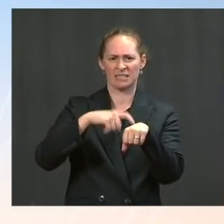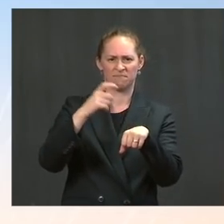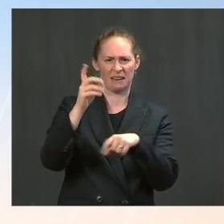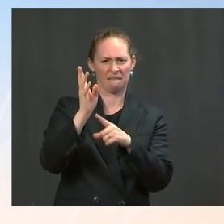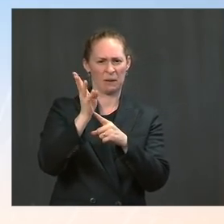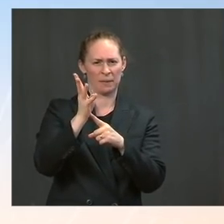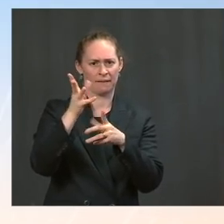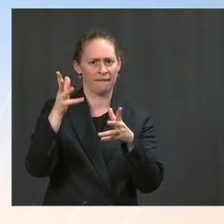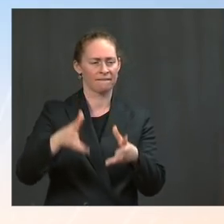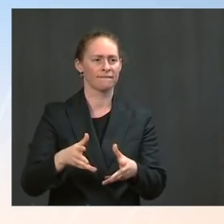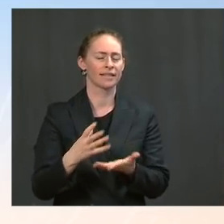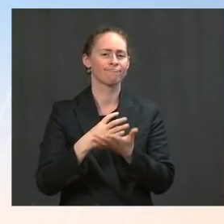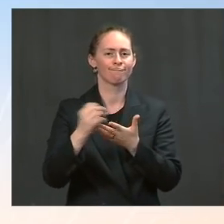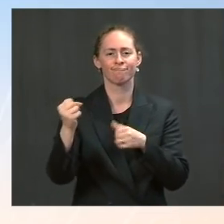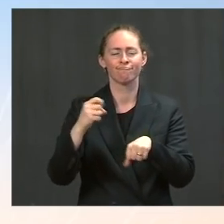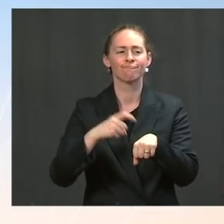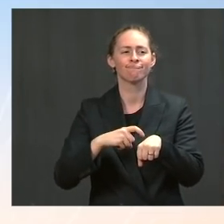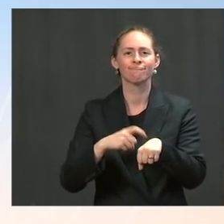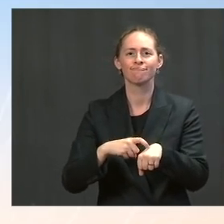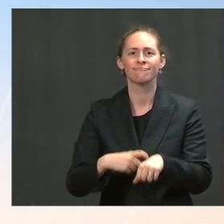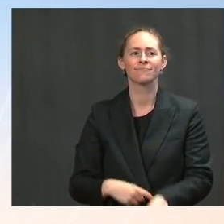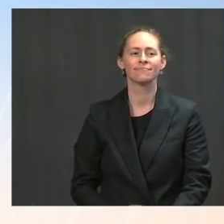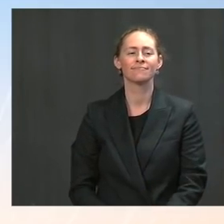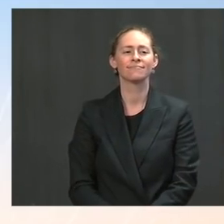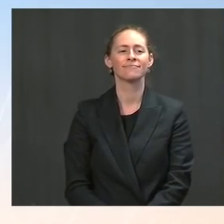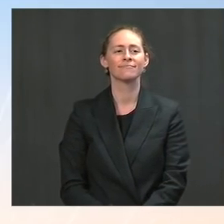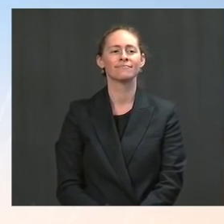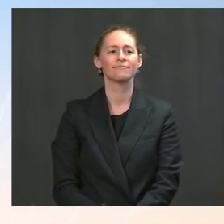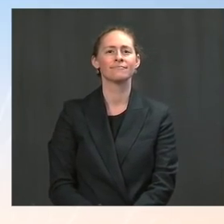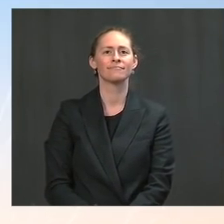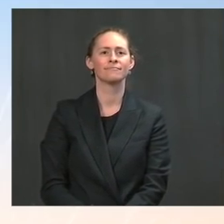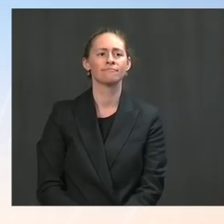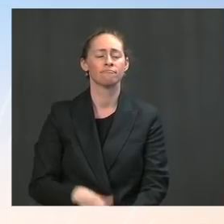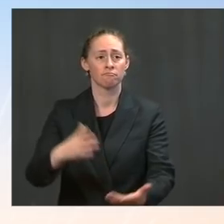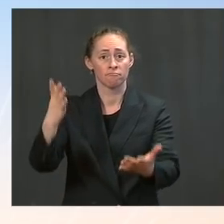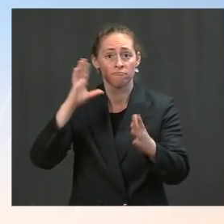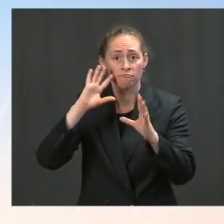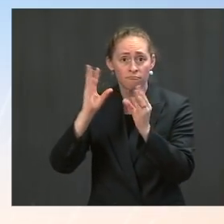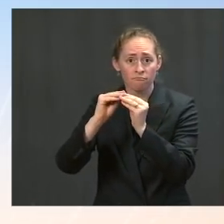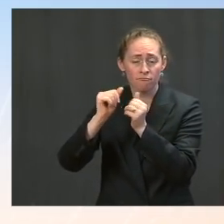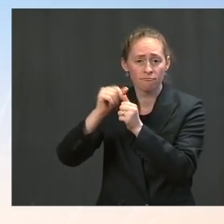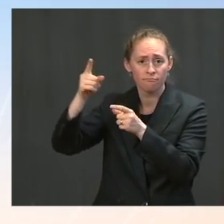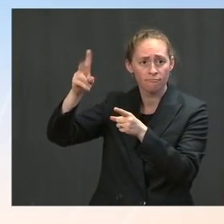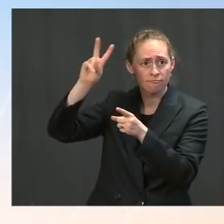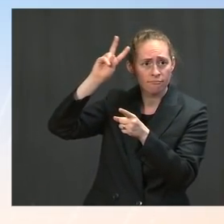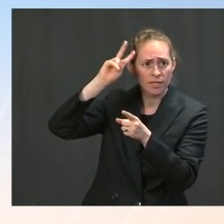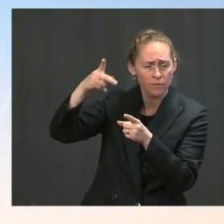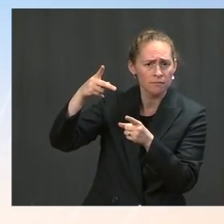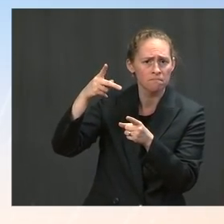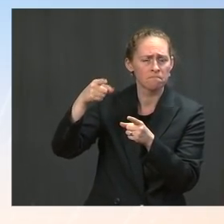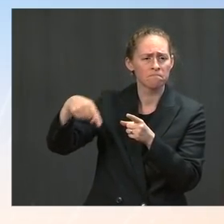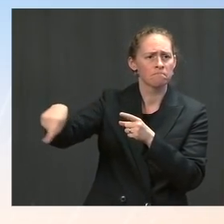The Press: The women that are meeting with the Vice President today, most of which have basically said that they want the President